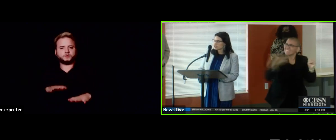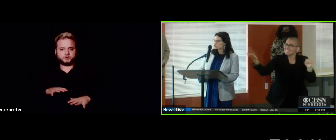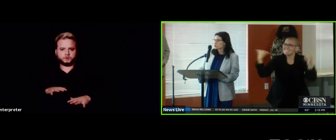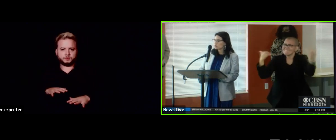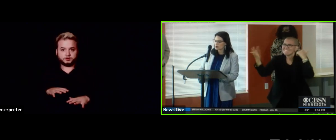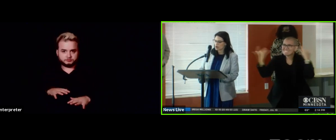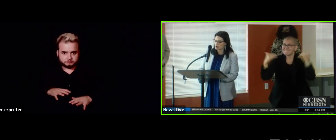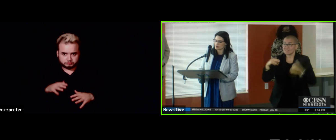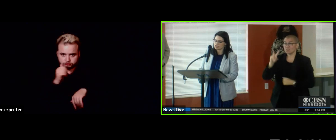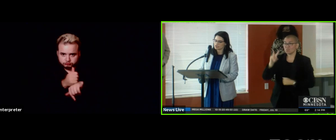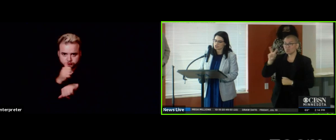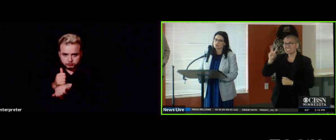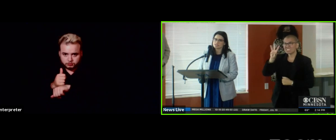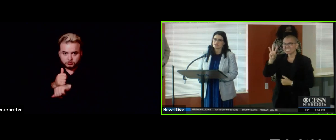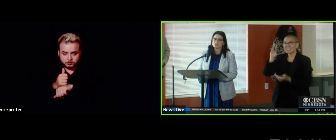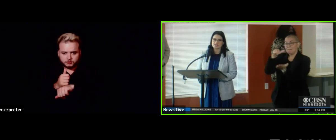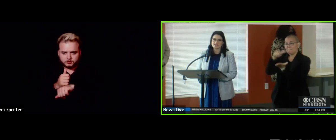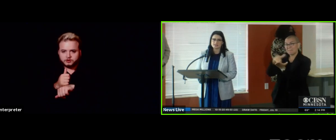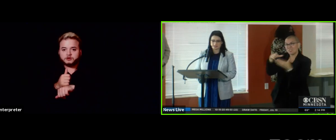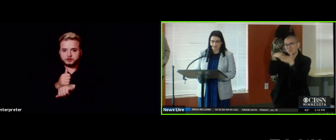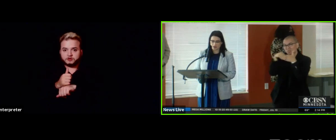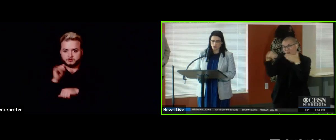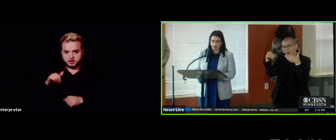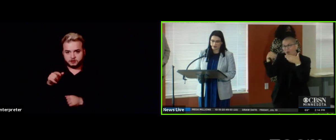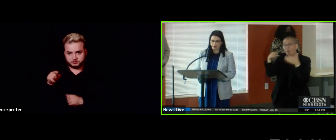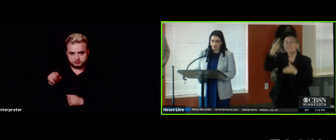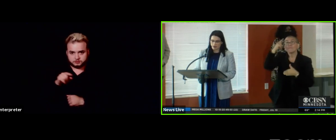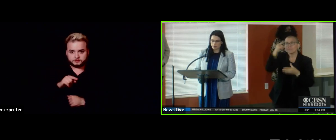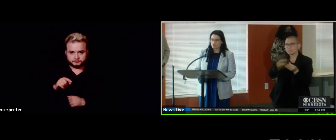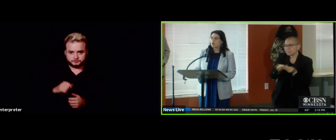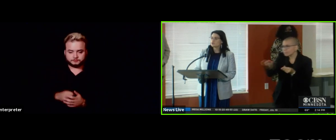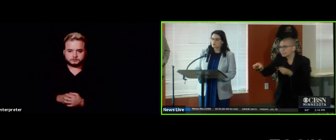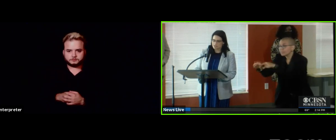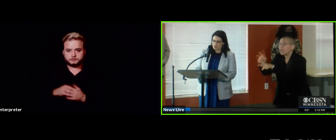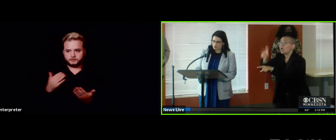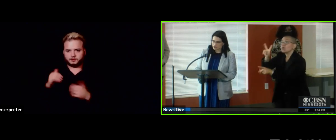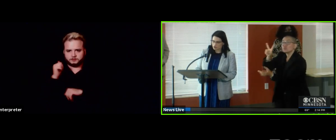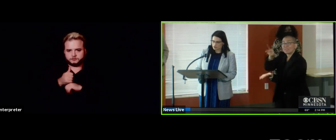twenty one hundred additional safe spaces statewide. We have also used state resources